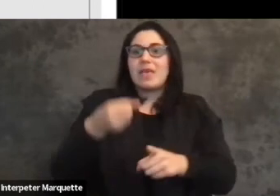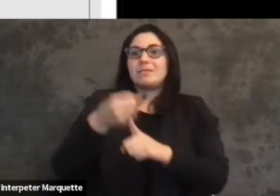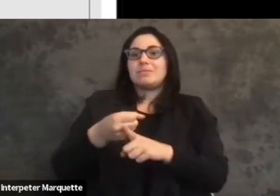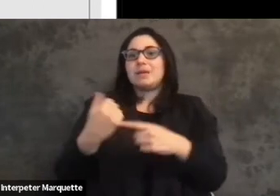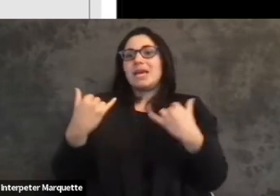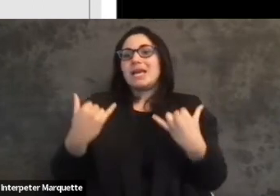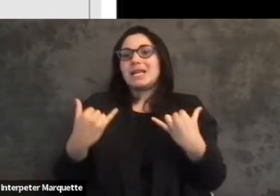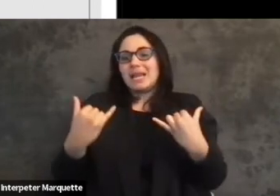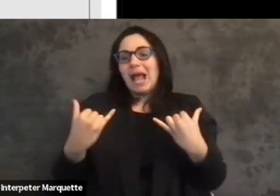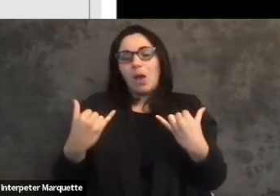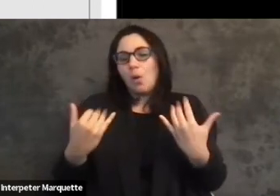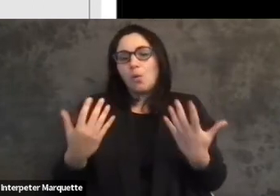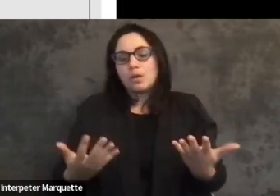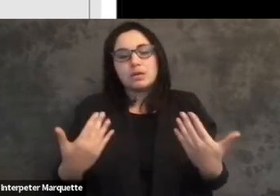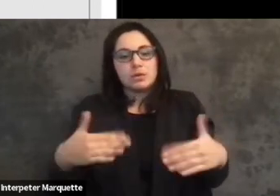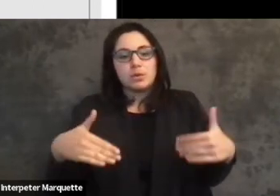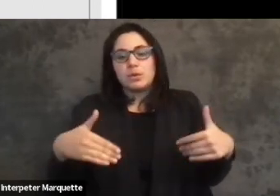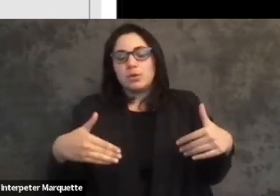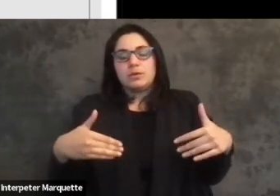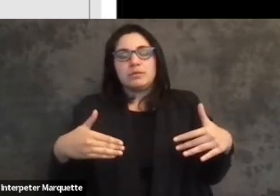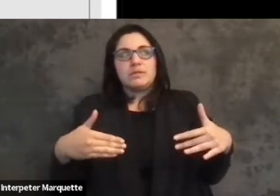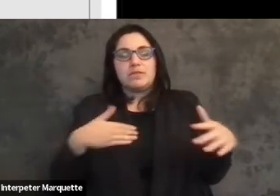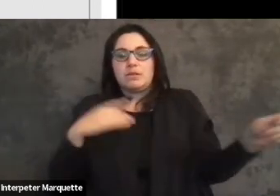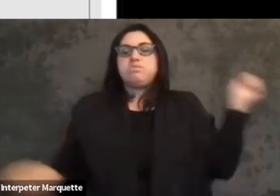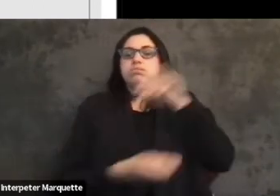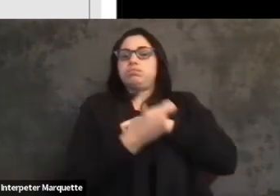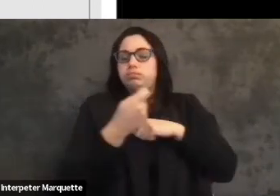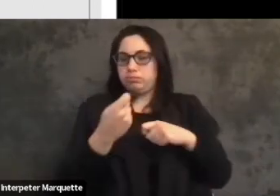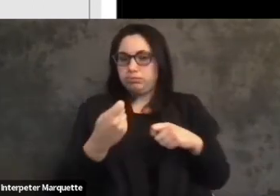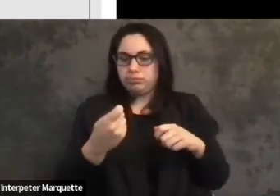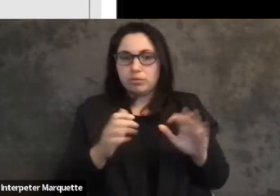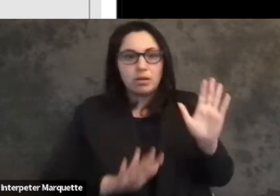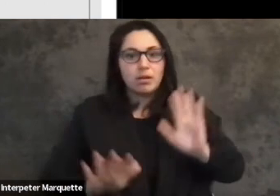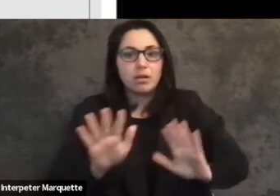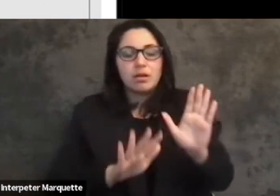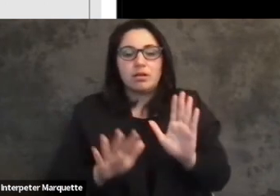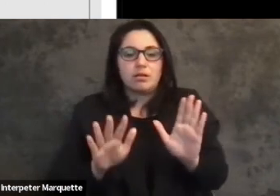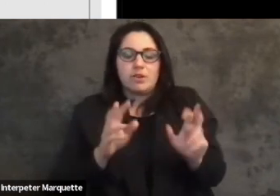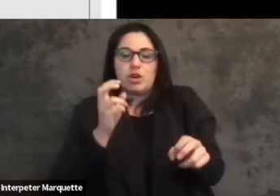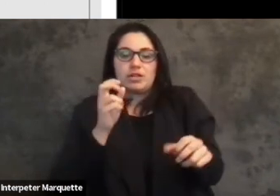really active, and you know, fighting for what we believe in, and what communities need,